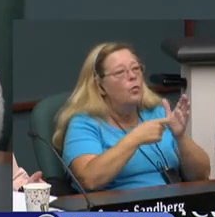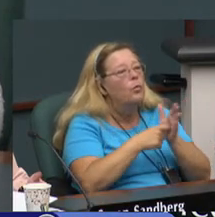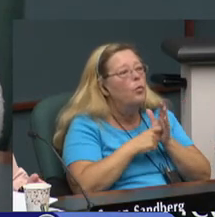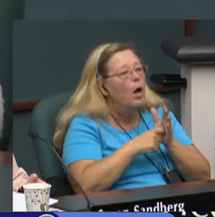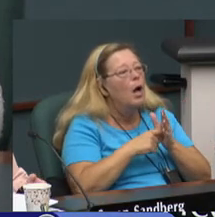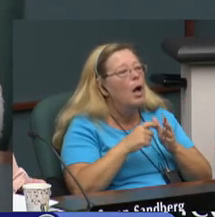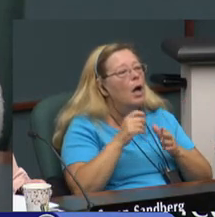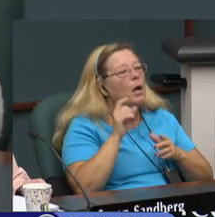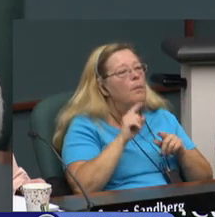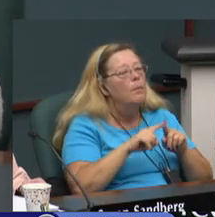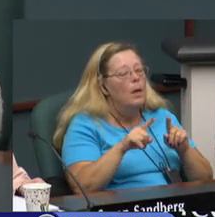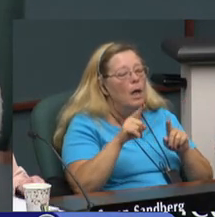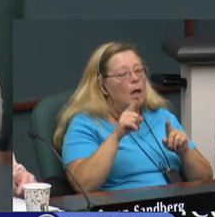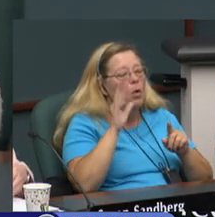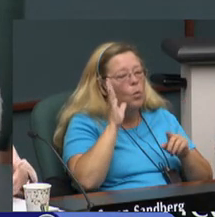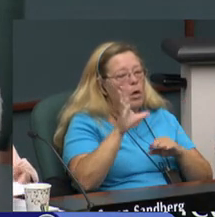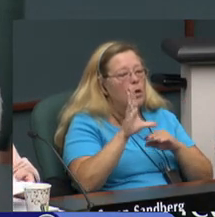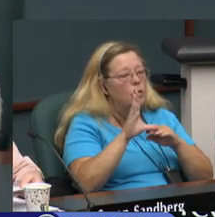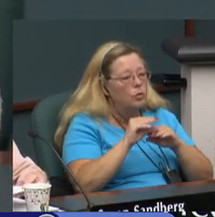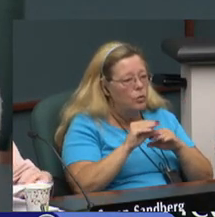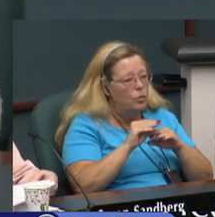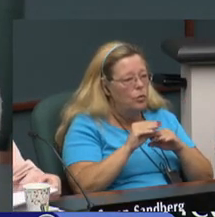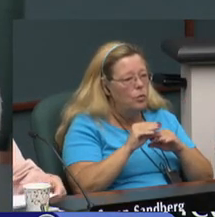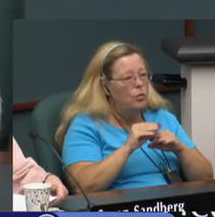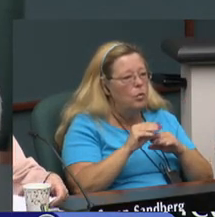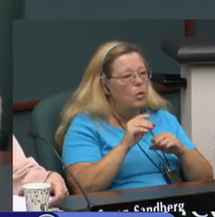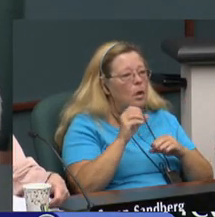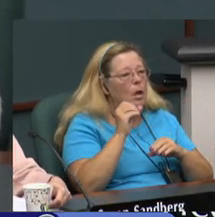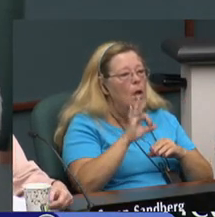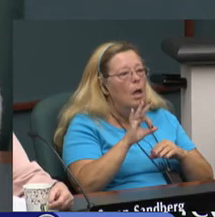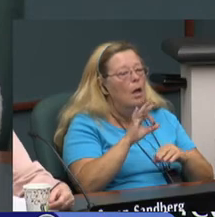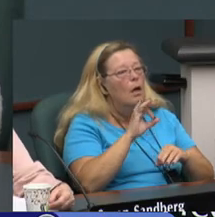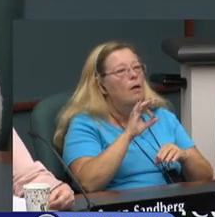parts screening would reduce efficiency or effectiveness of the solar energy